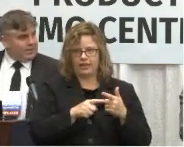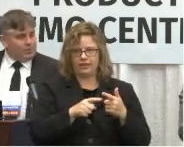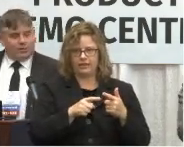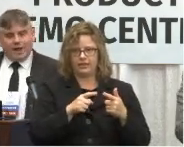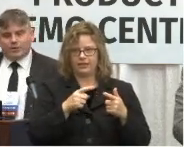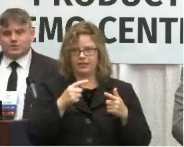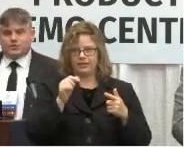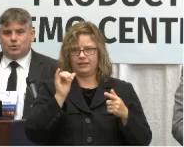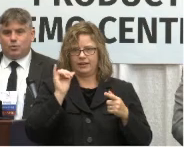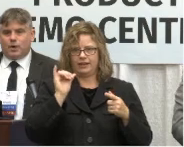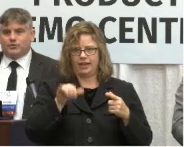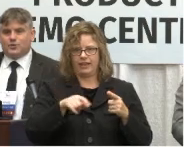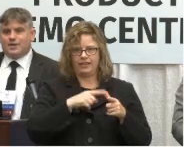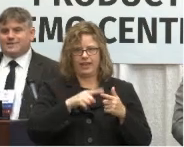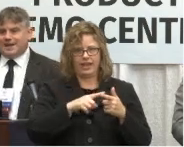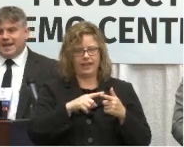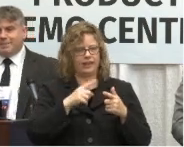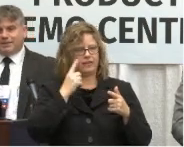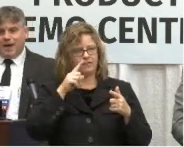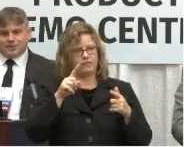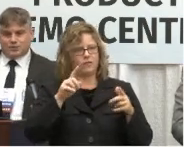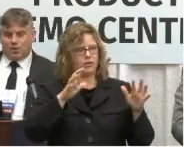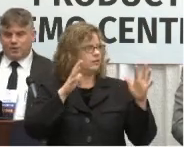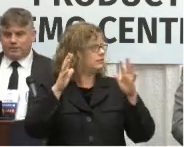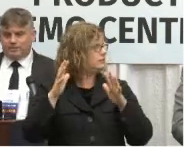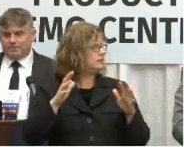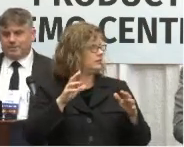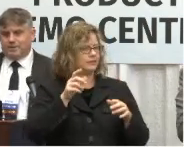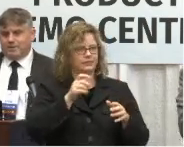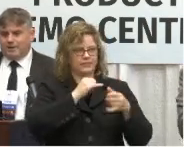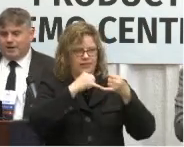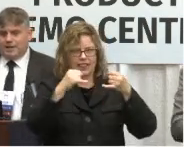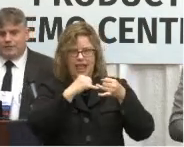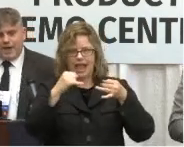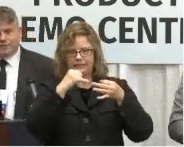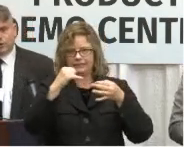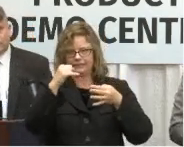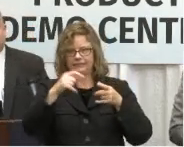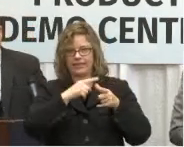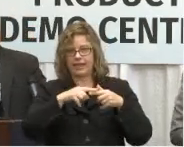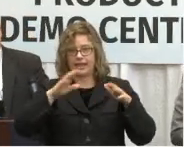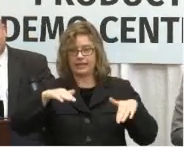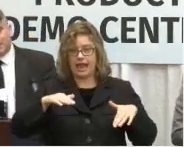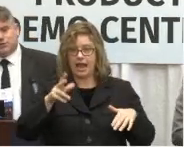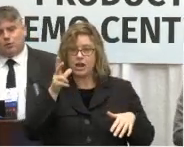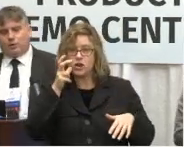that will allow us to do the dynamic line scrolling. And if you haven't heard of dynamic line scrolling,